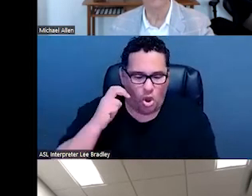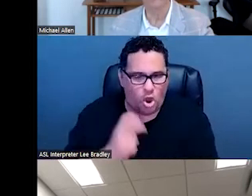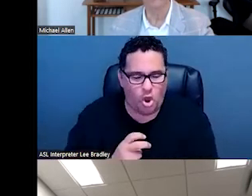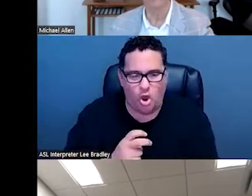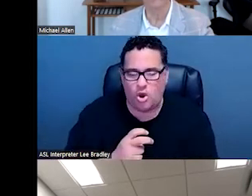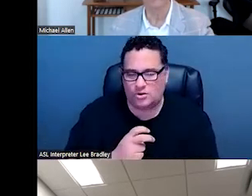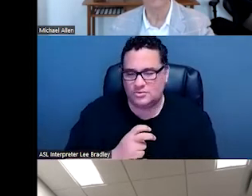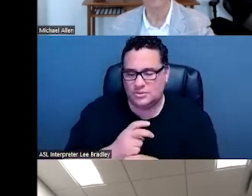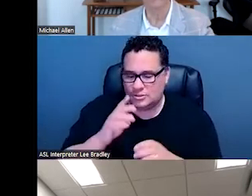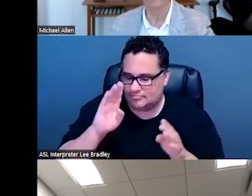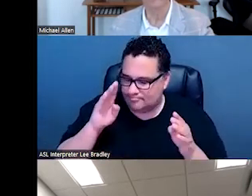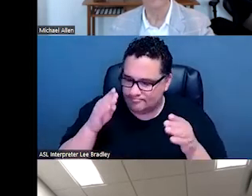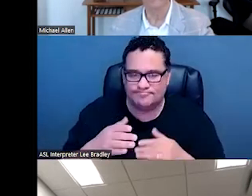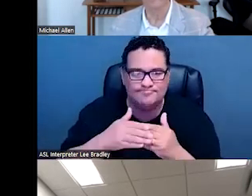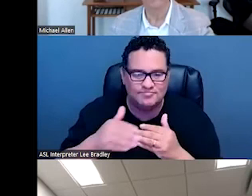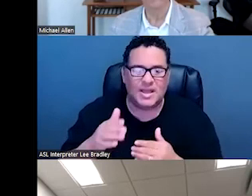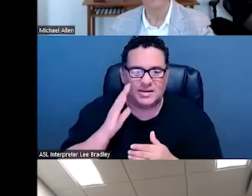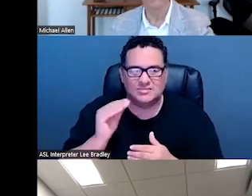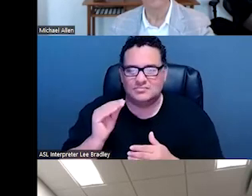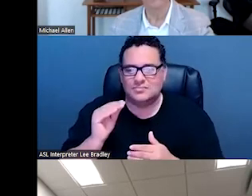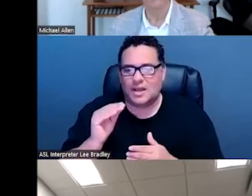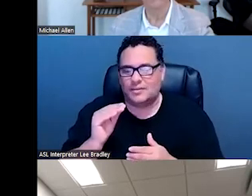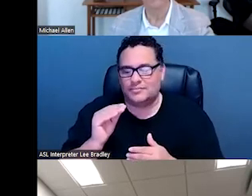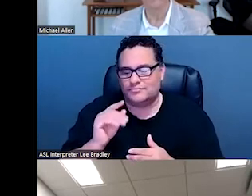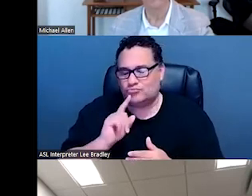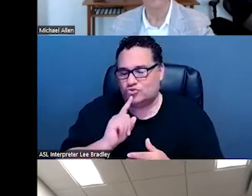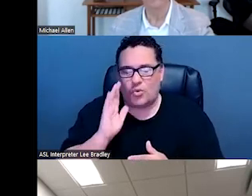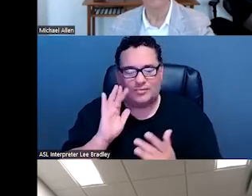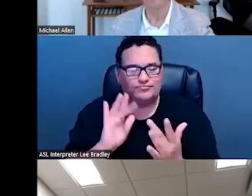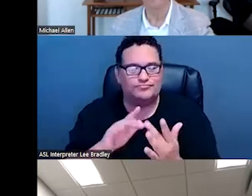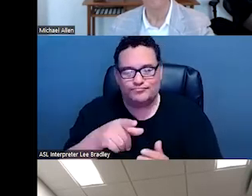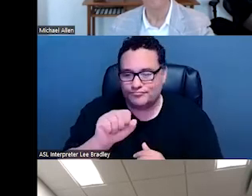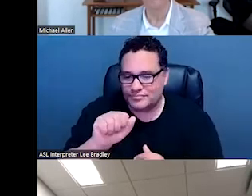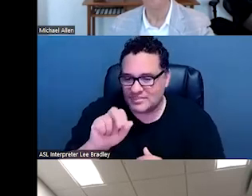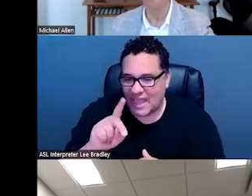I AM SURE I WILL BE REACHING OUT, SANDY, FOR, FOR ADDITIONAL INFORMATION FROM YOUR PERSPECTIVE.